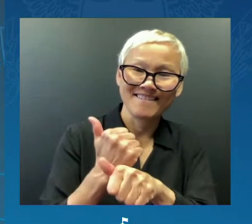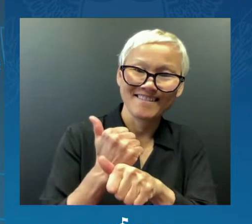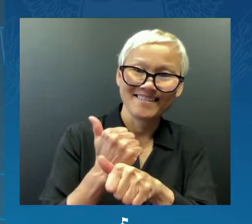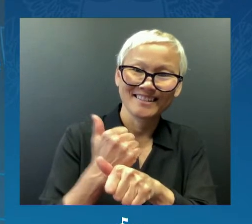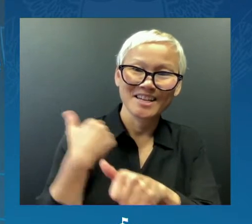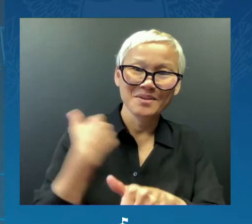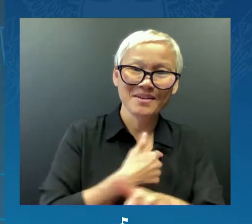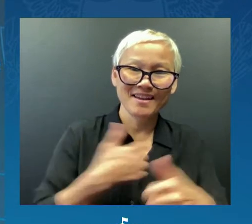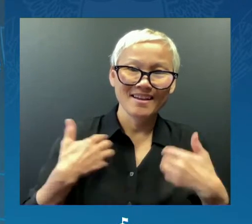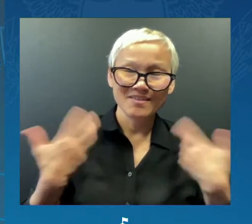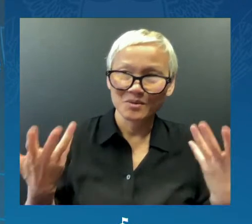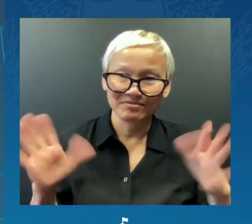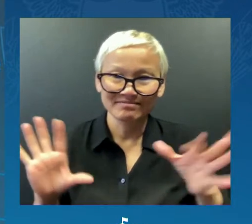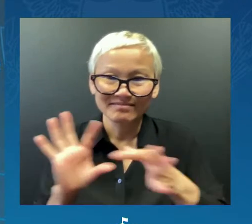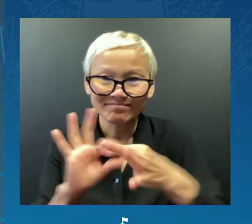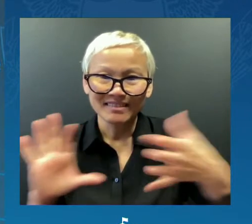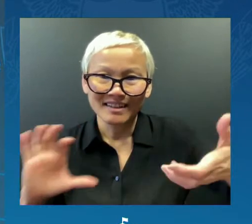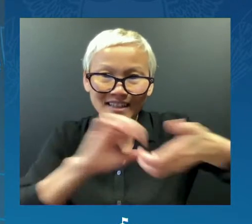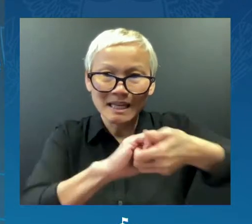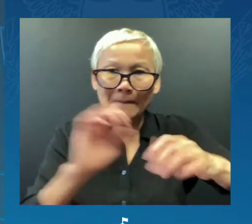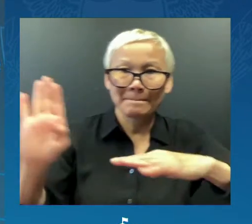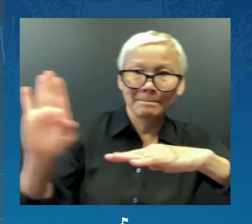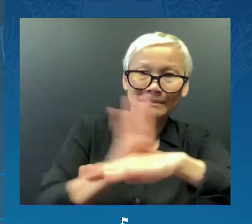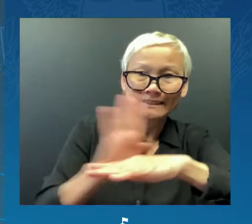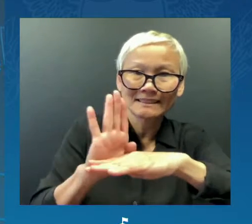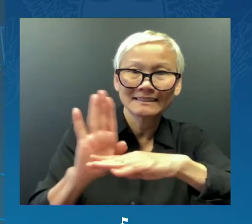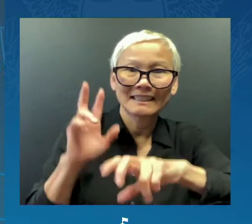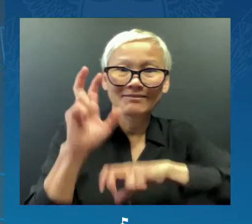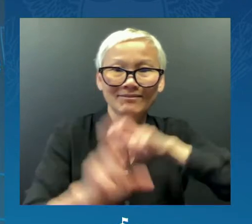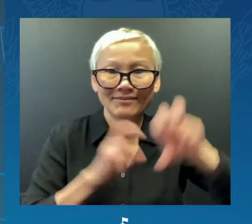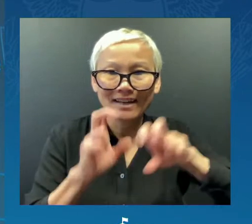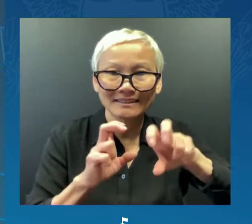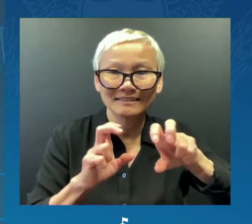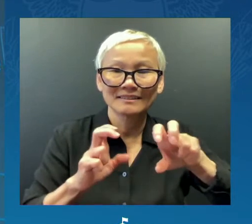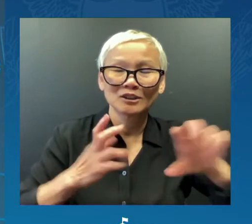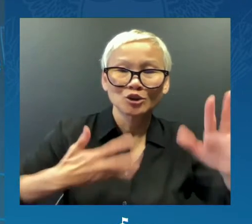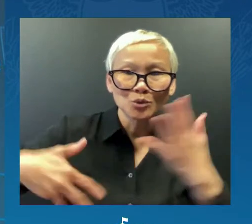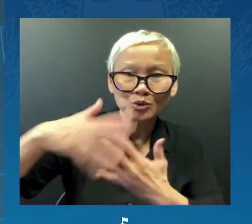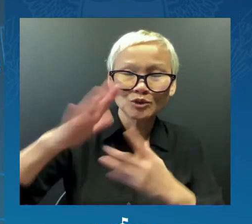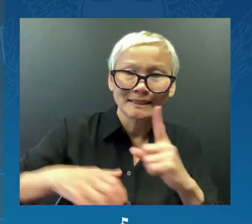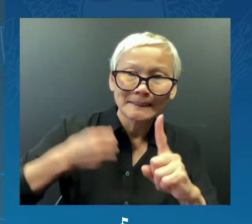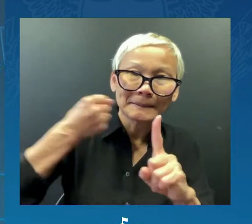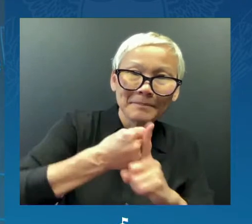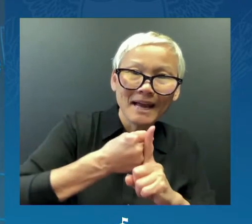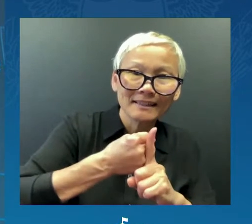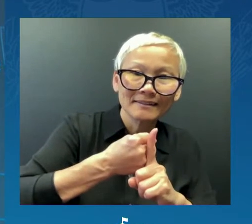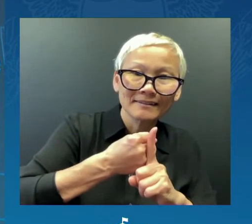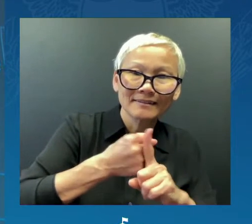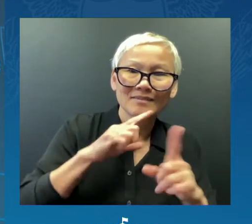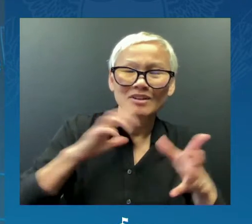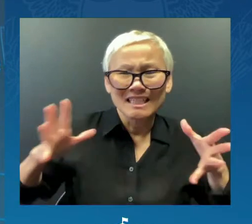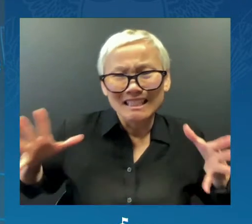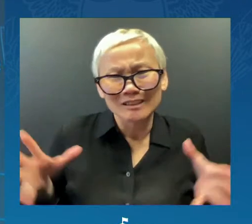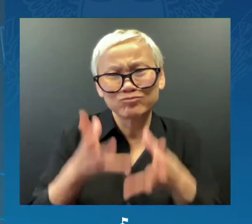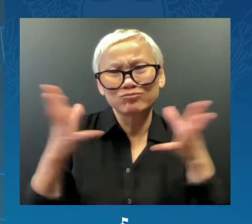And in so doing, we will continue to foster the ingenuity and creativity of young African leaders.